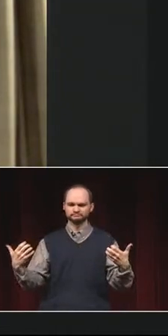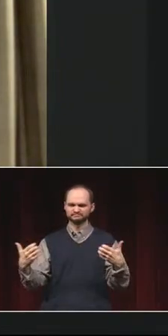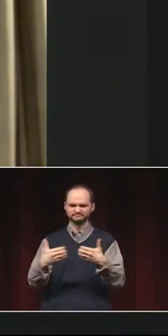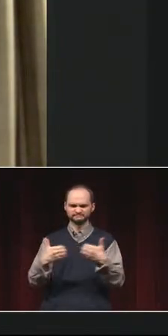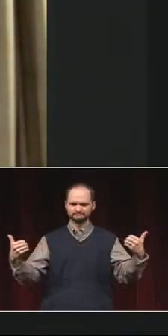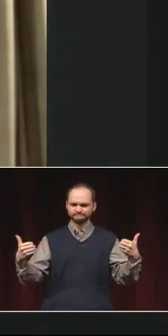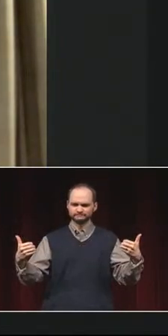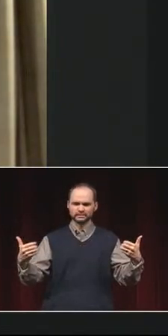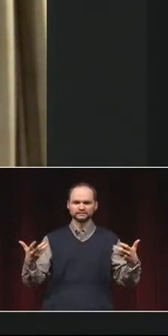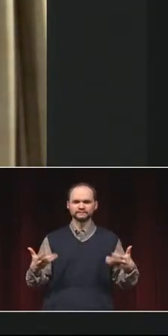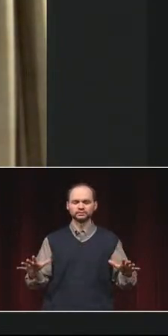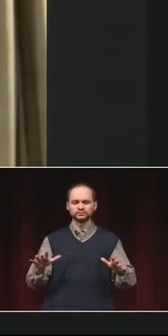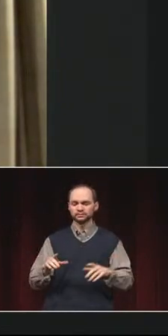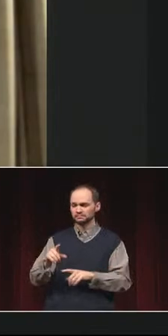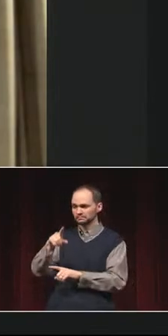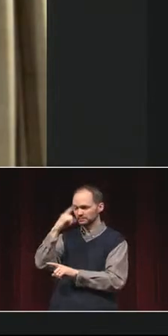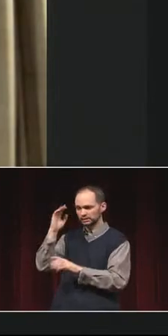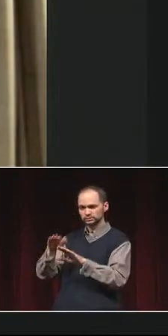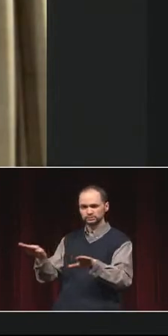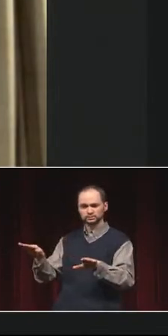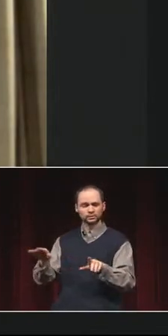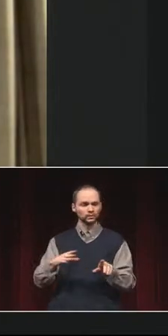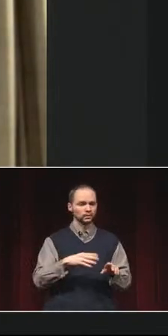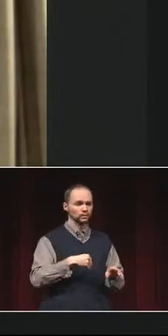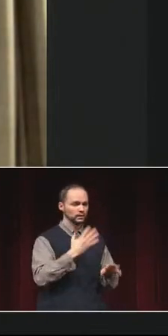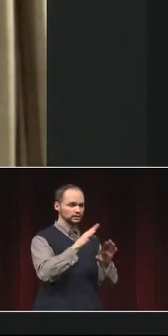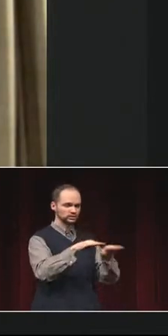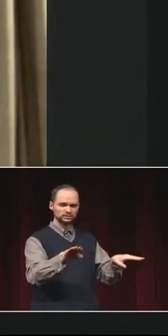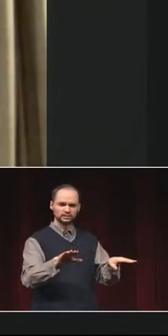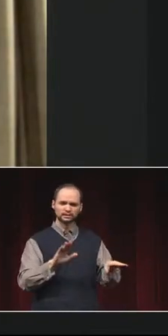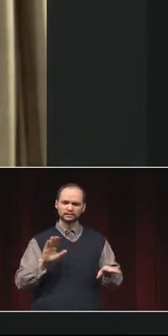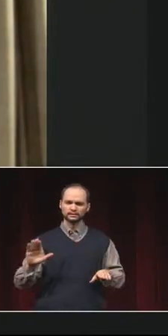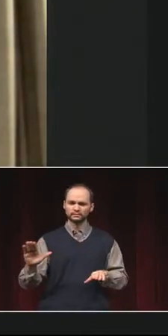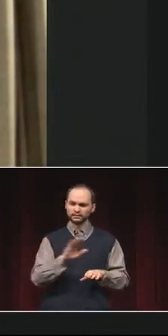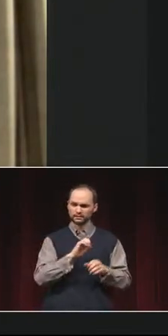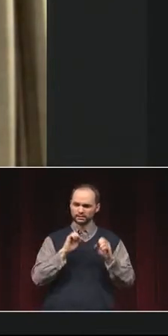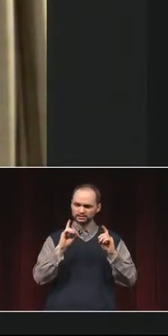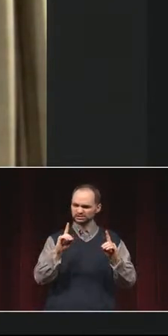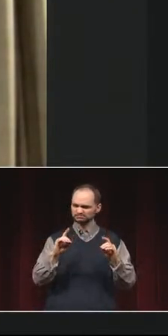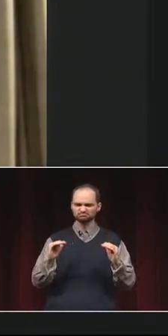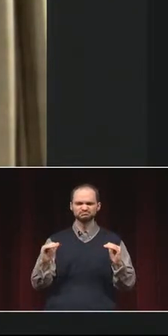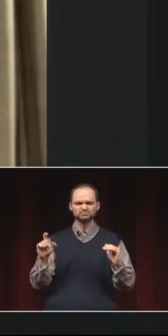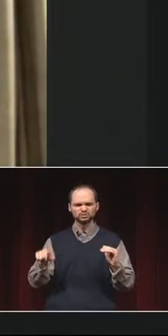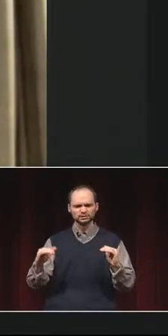deserve the same quality of education and by not teaching African American children